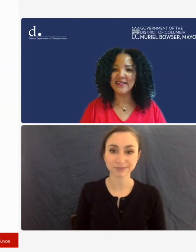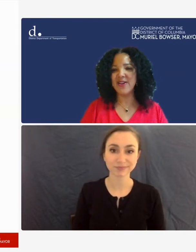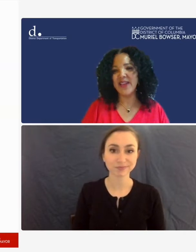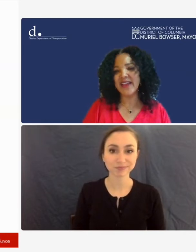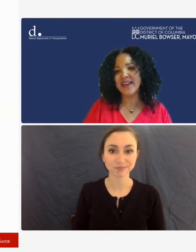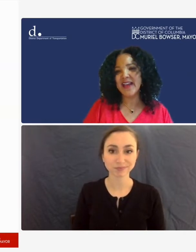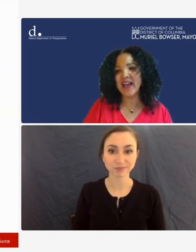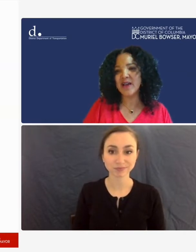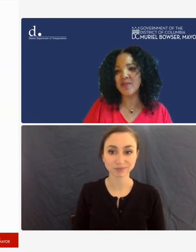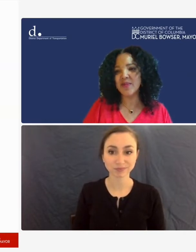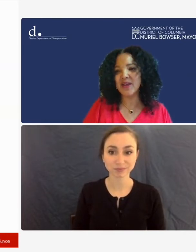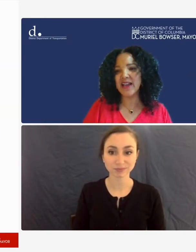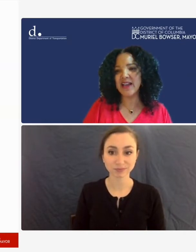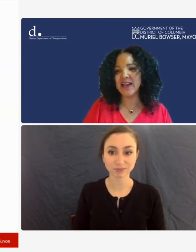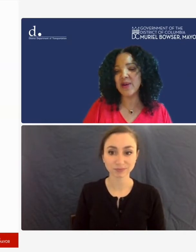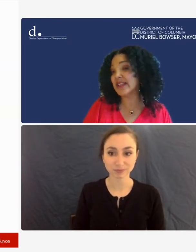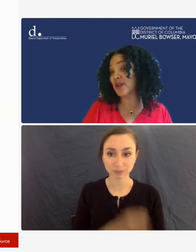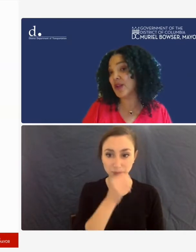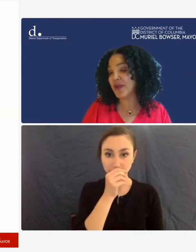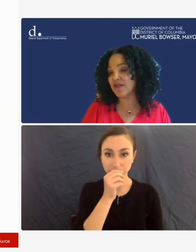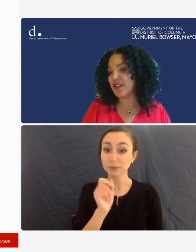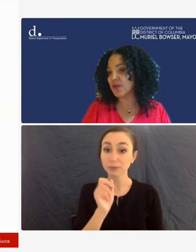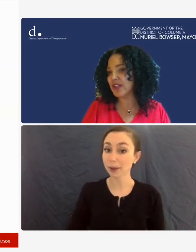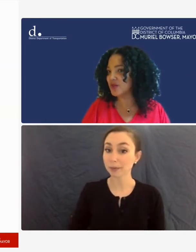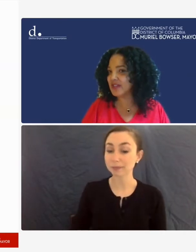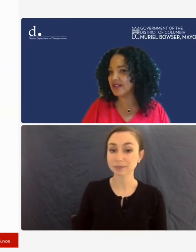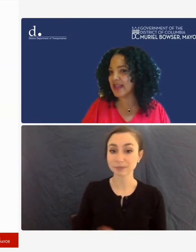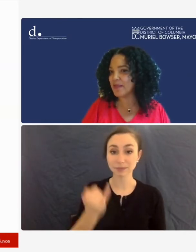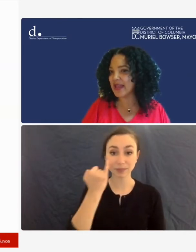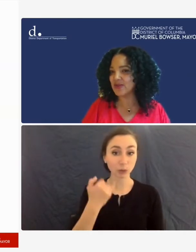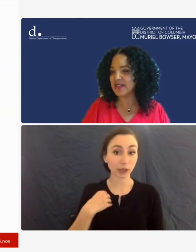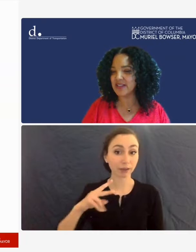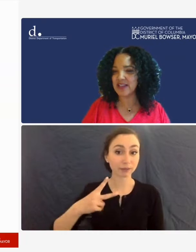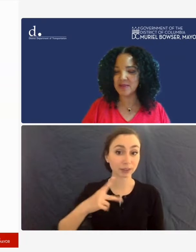okay um all right so if we have another question we can get back to it a little